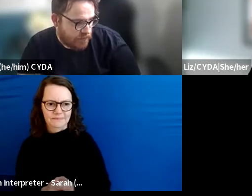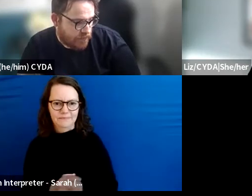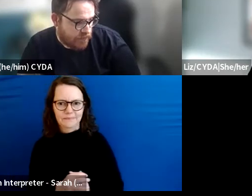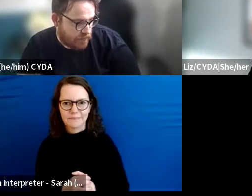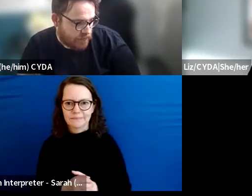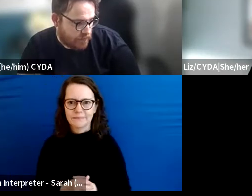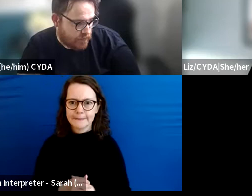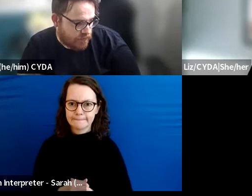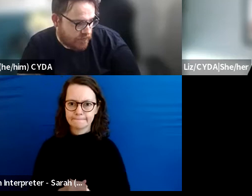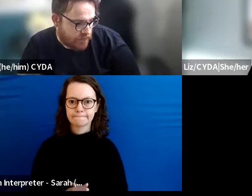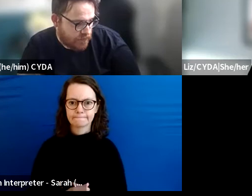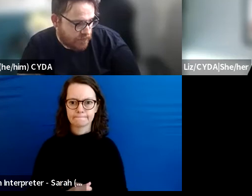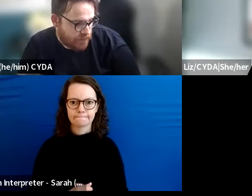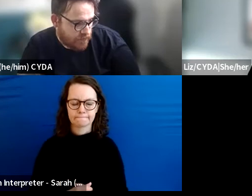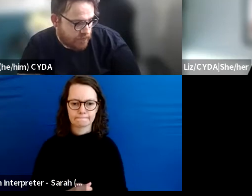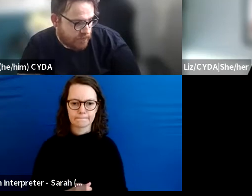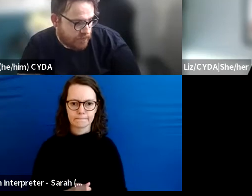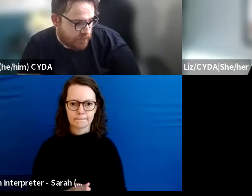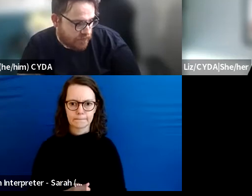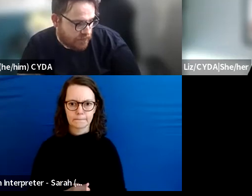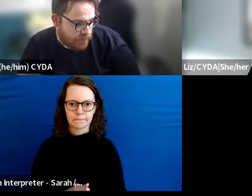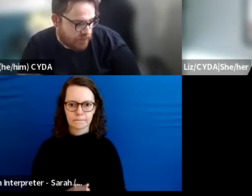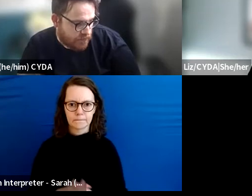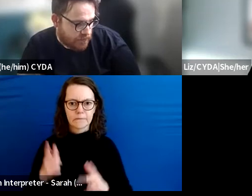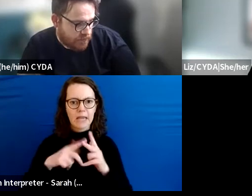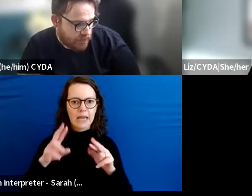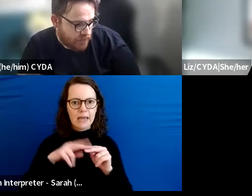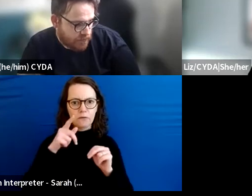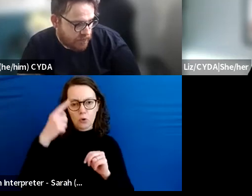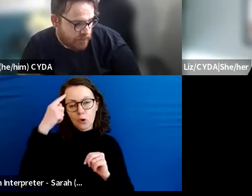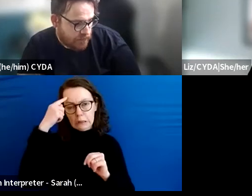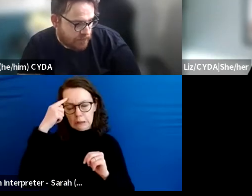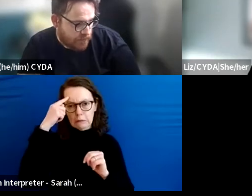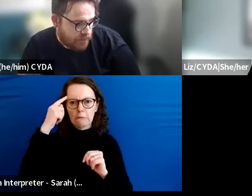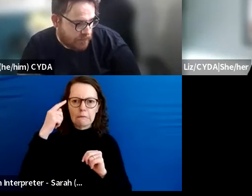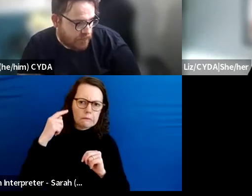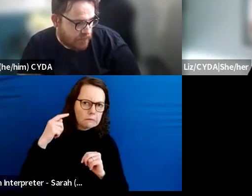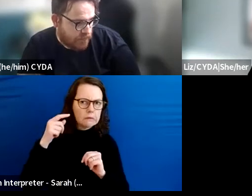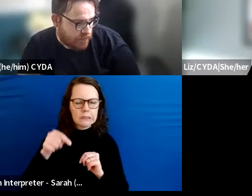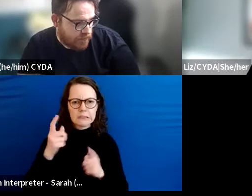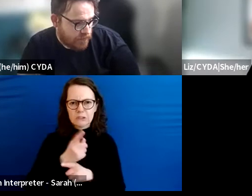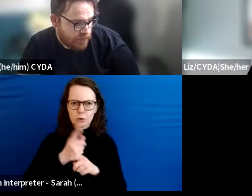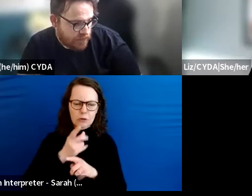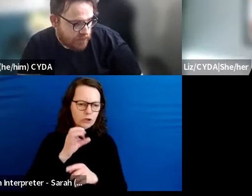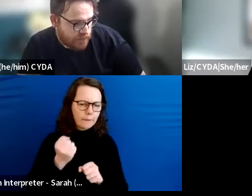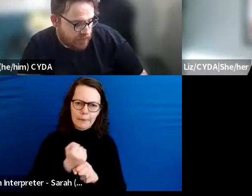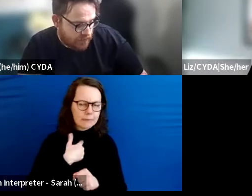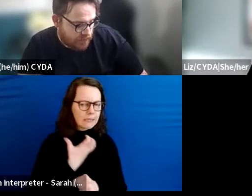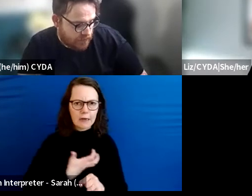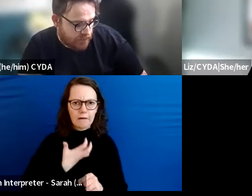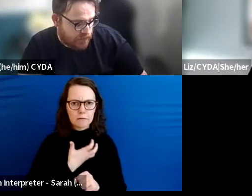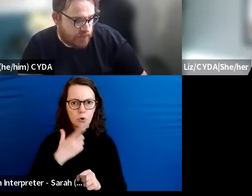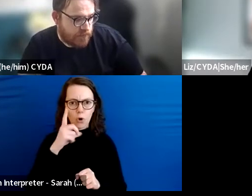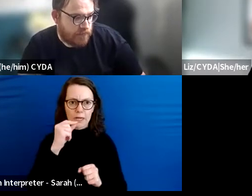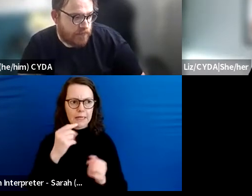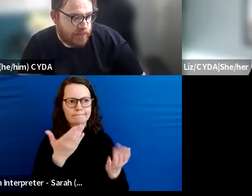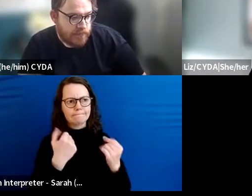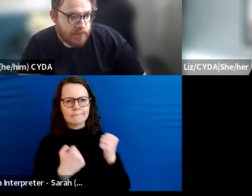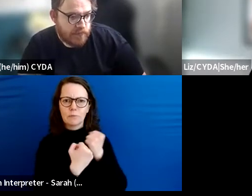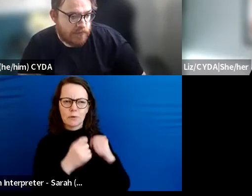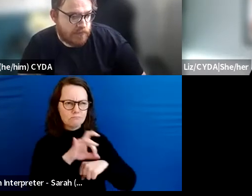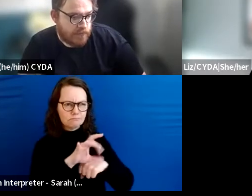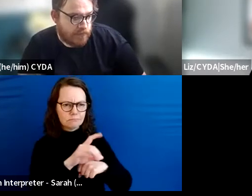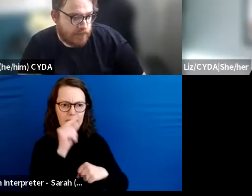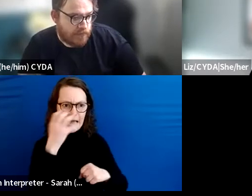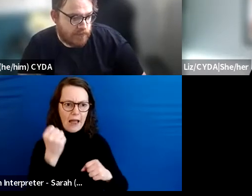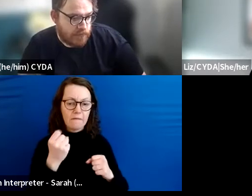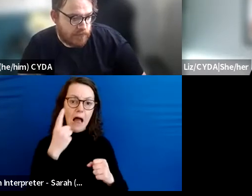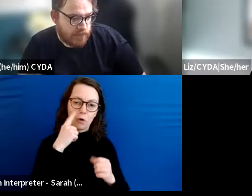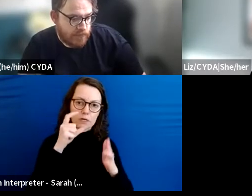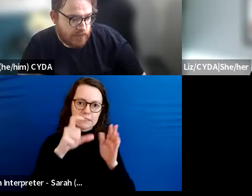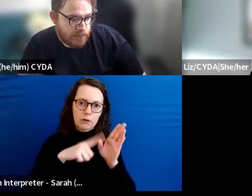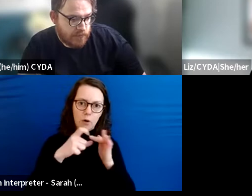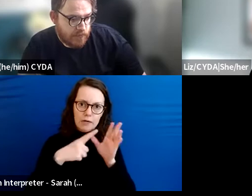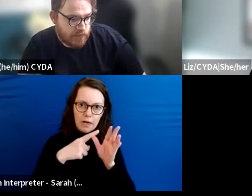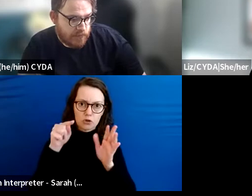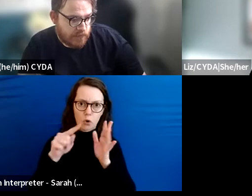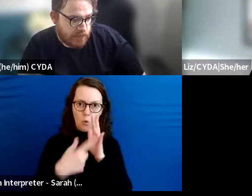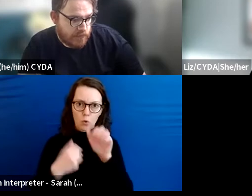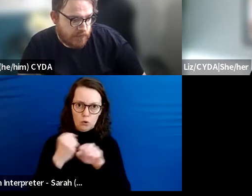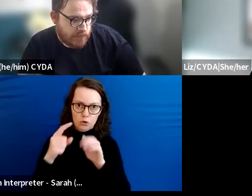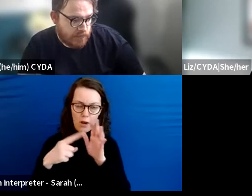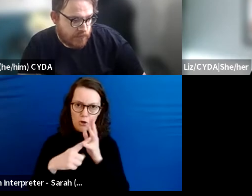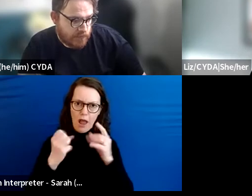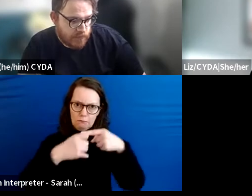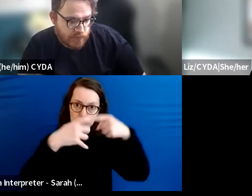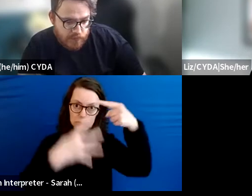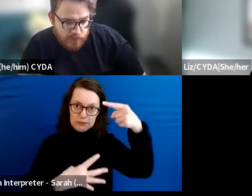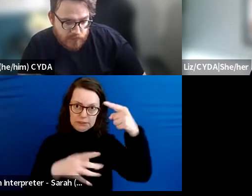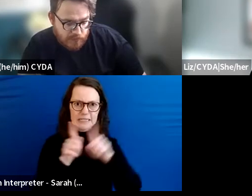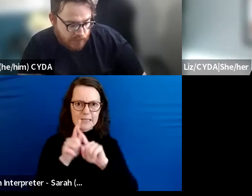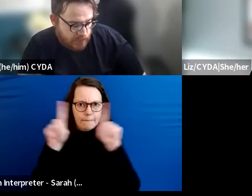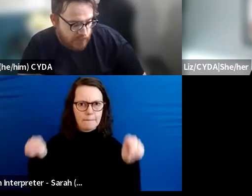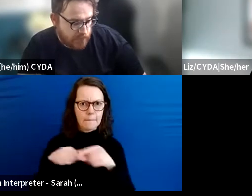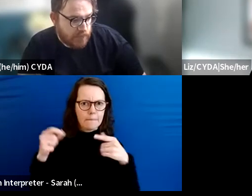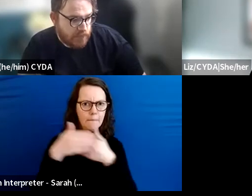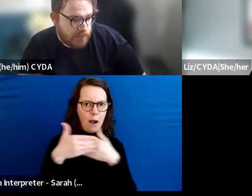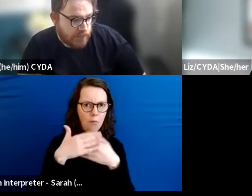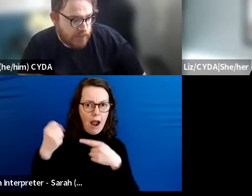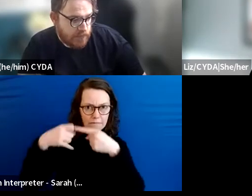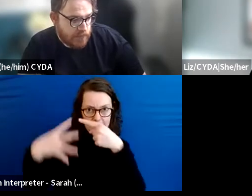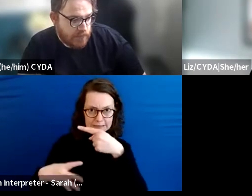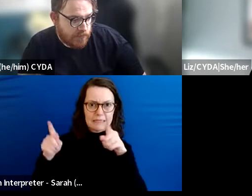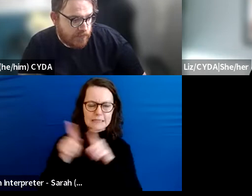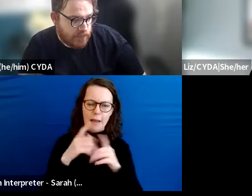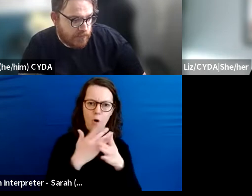So just to remind that if you feel this webinar brought up some difficult or uncomfortable feelings for you please do reach out for help. And you can access help my home to our website so www.sedar.org dot A you and we'll put the names of sports in the